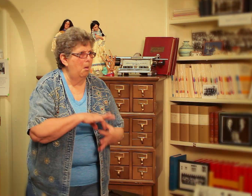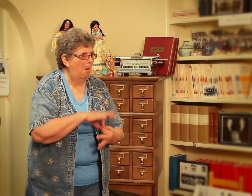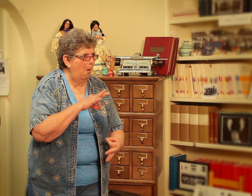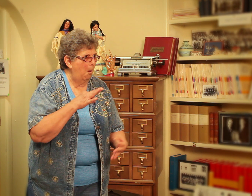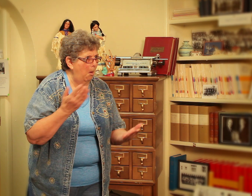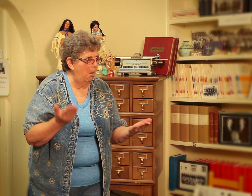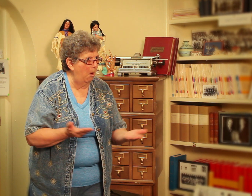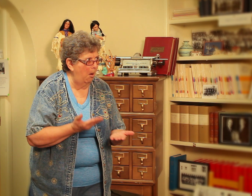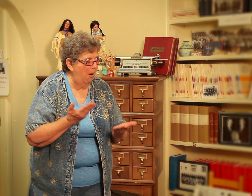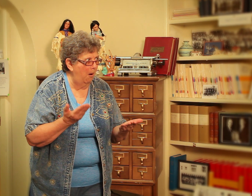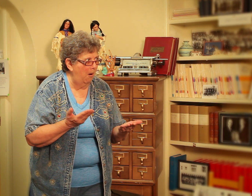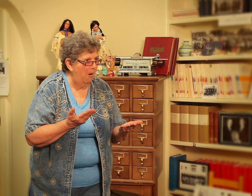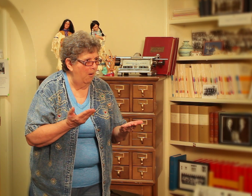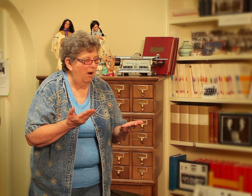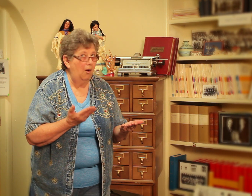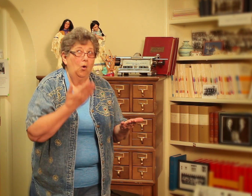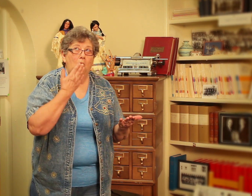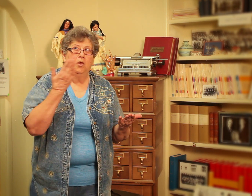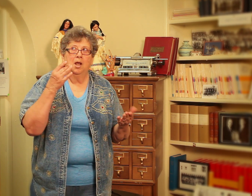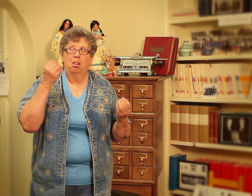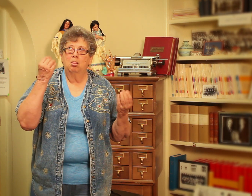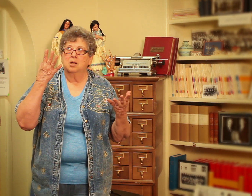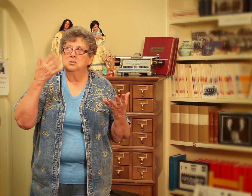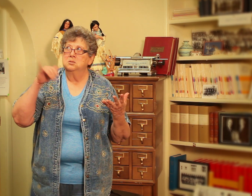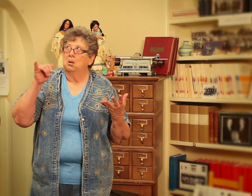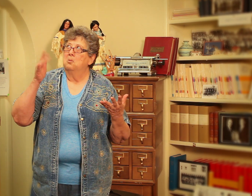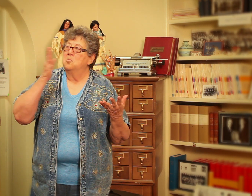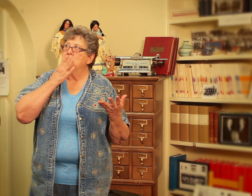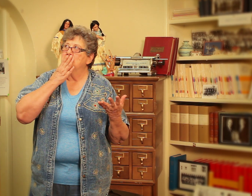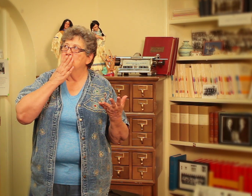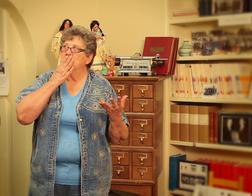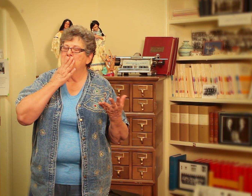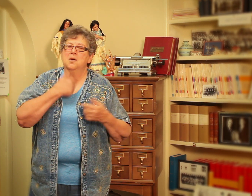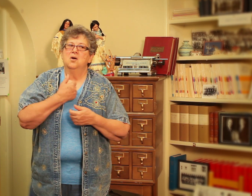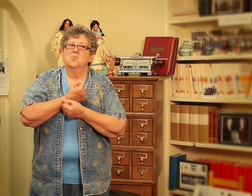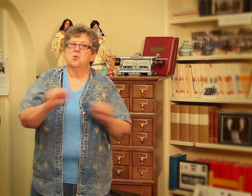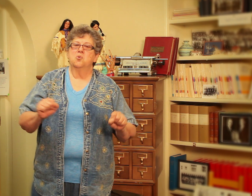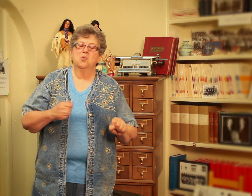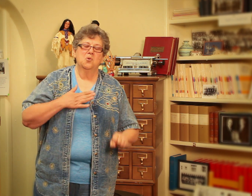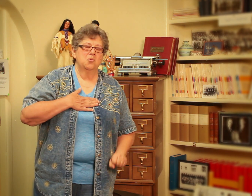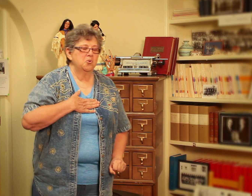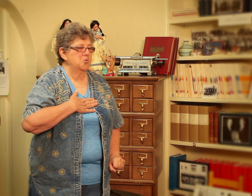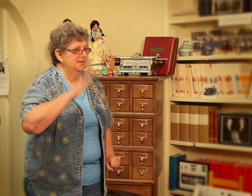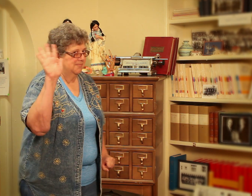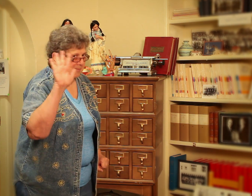Is that a ghost? Good thing the lights are still on! Whew!